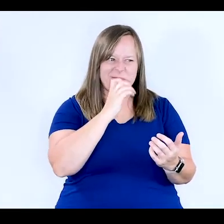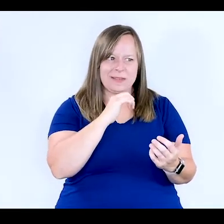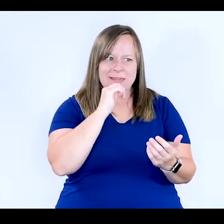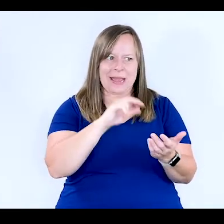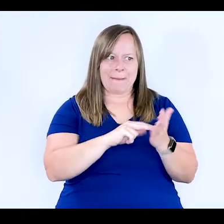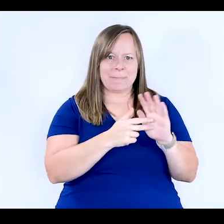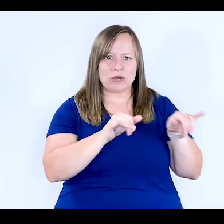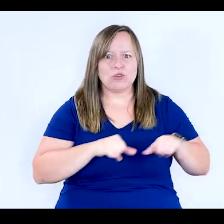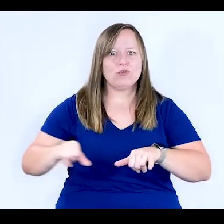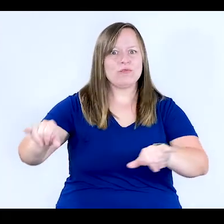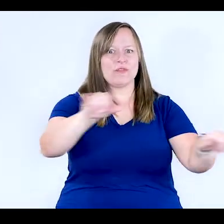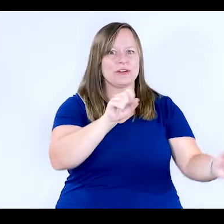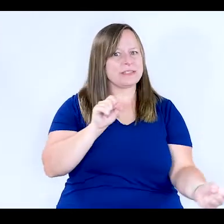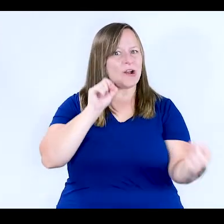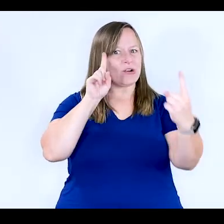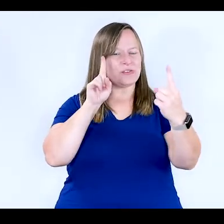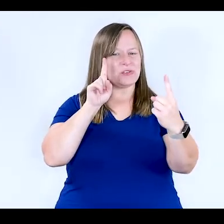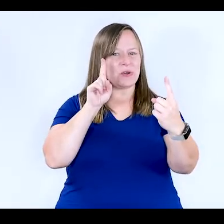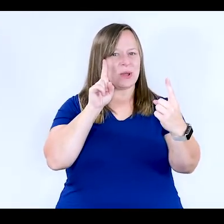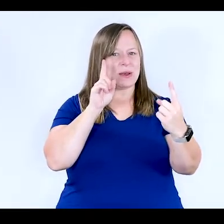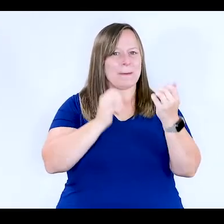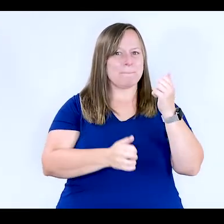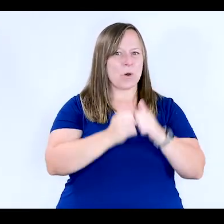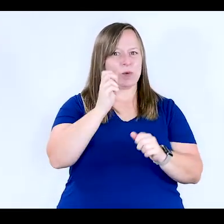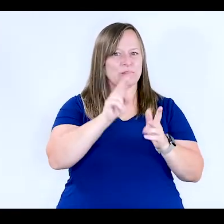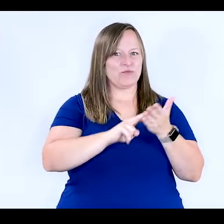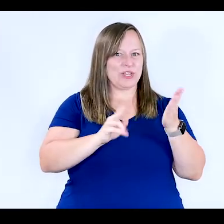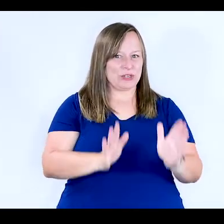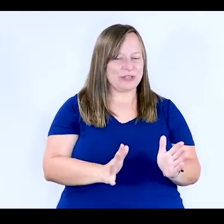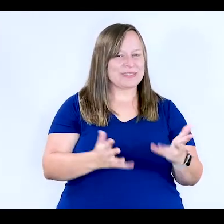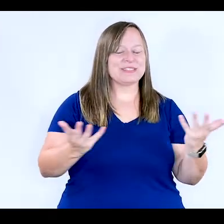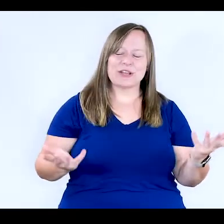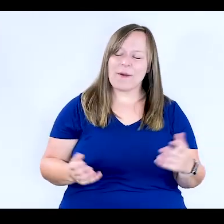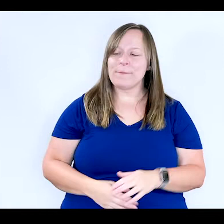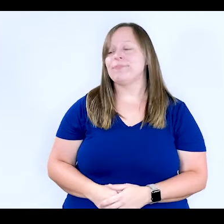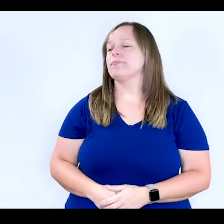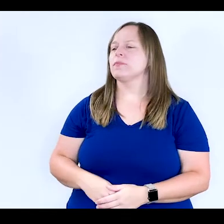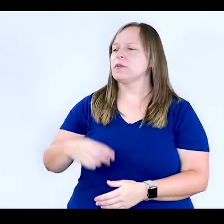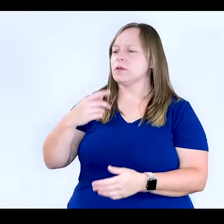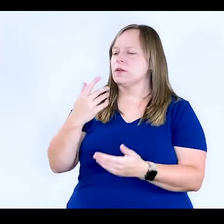mean that it's universally understood by most readers. K: Can you talk to us about